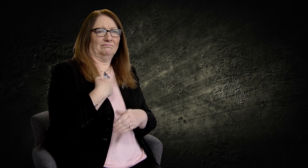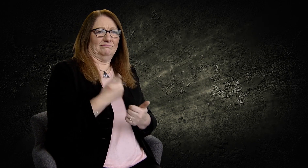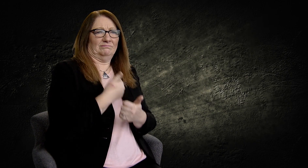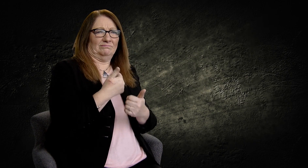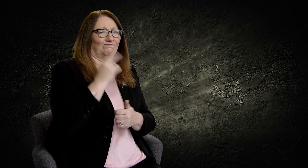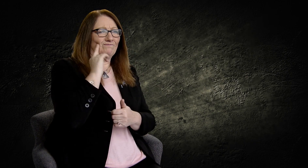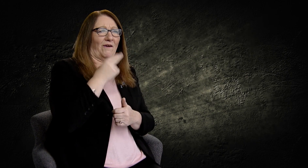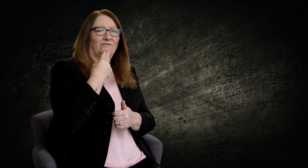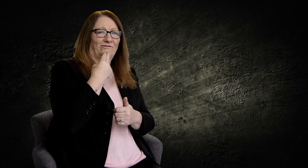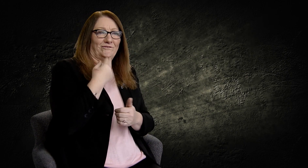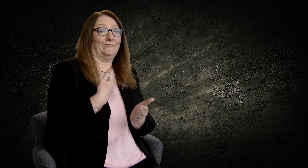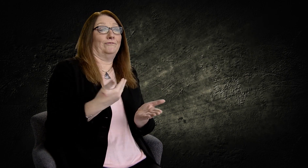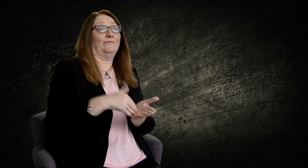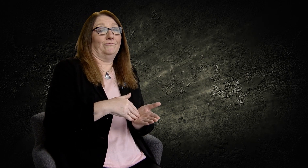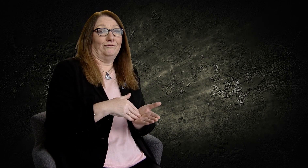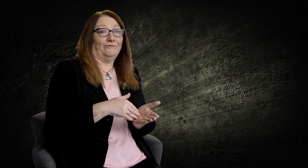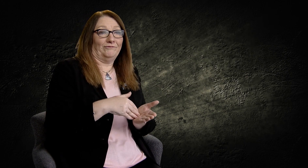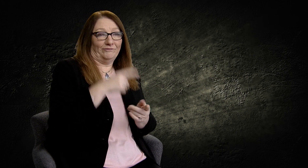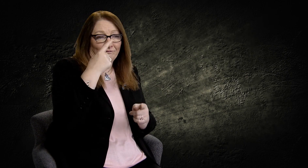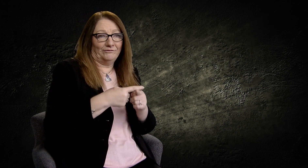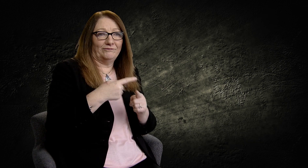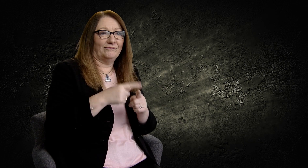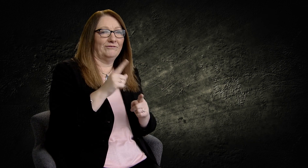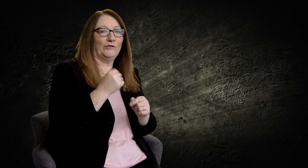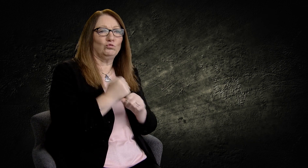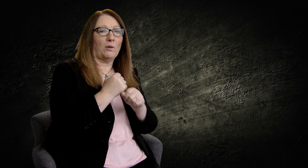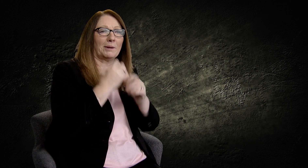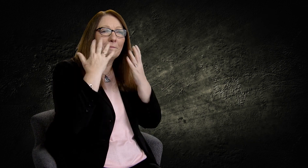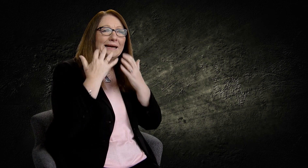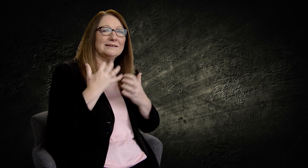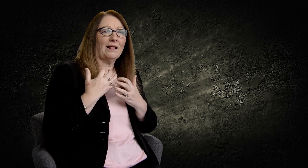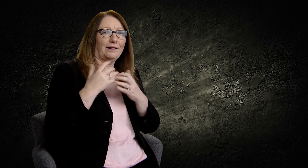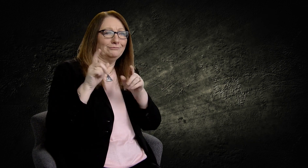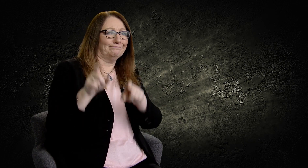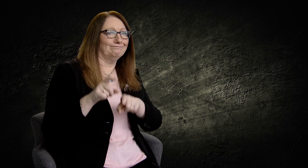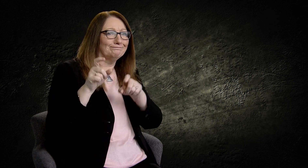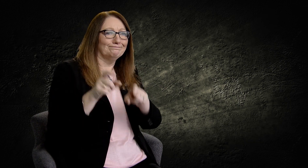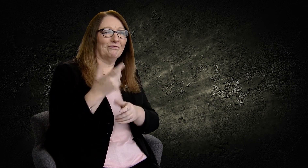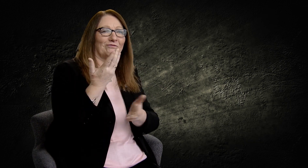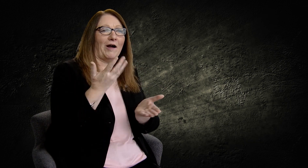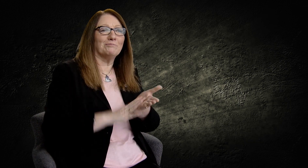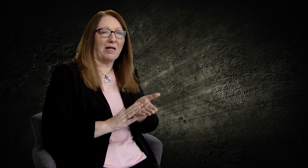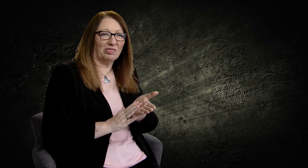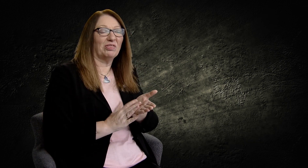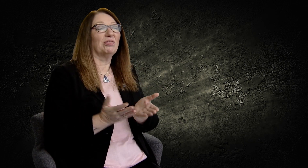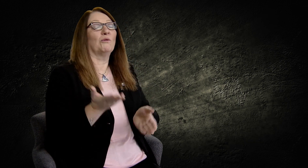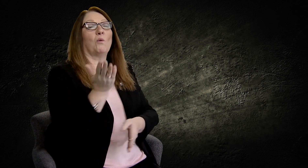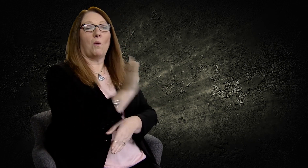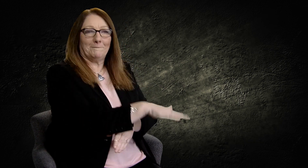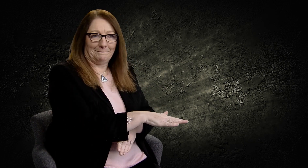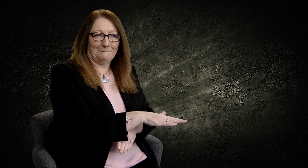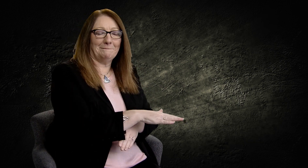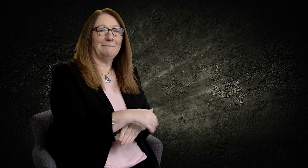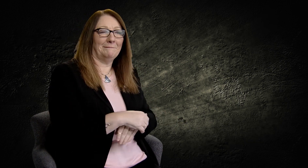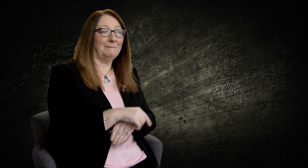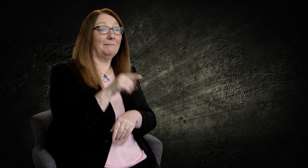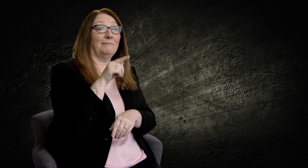but I also had German measles, and it wasn't until I was five months old that I was finally well enough to come home.